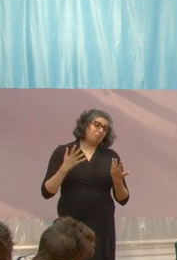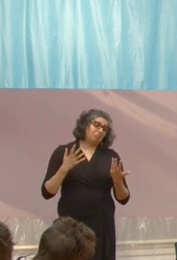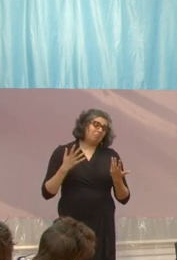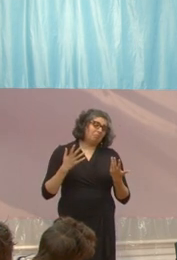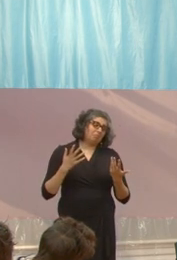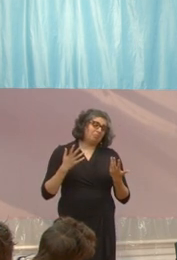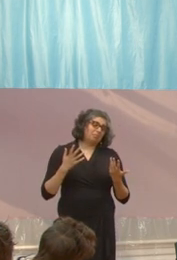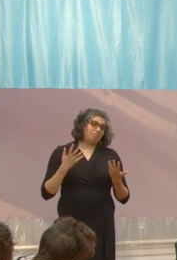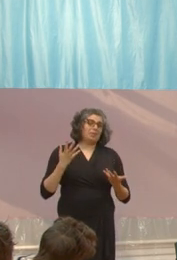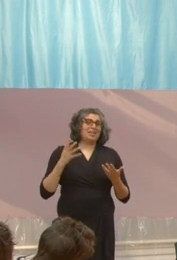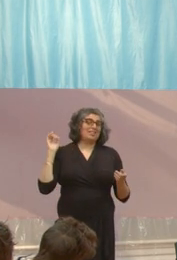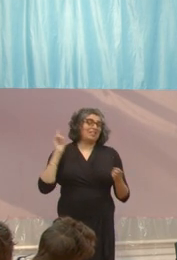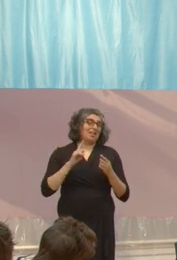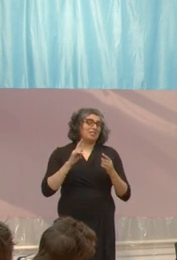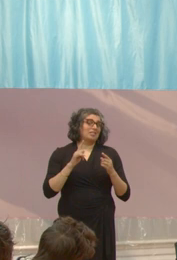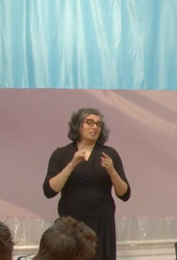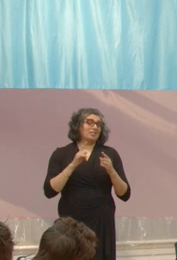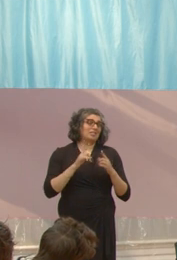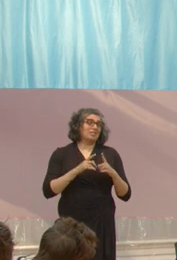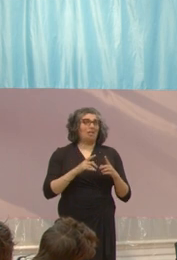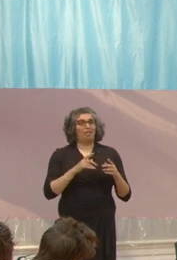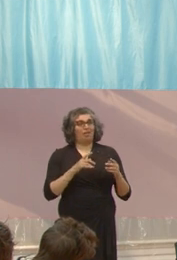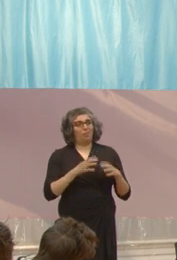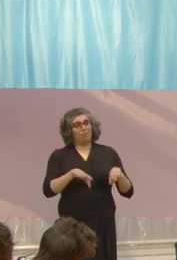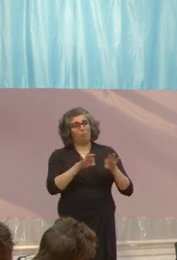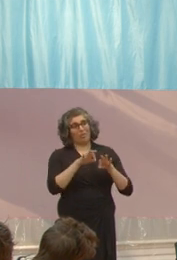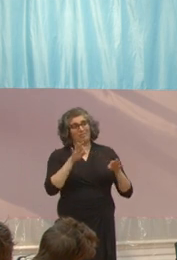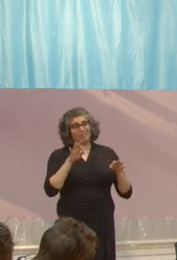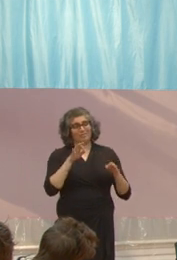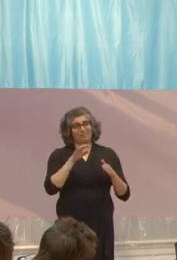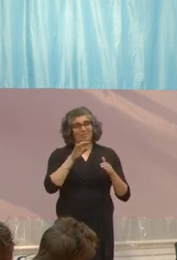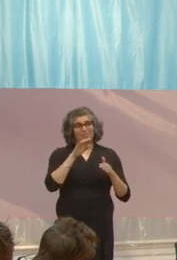less important than we think. And I think the beauty of